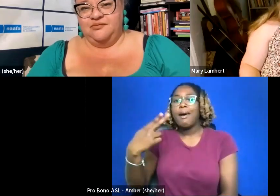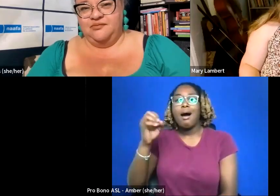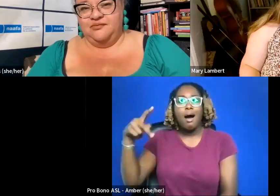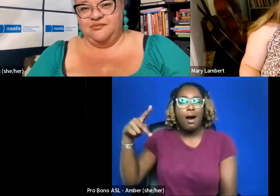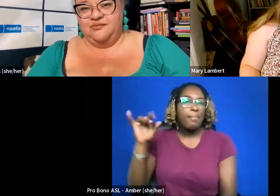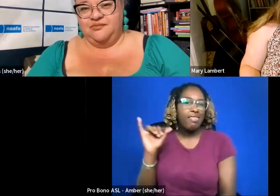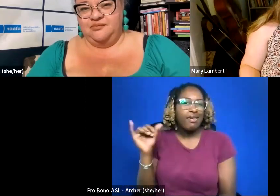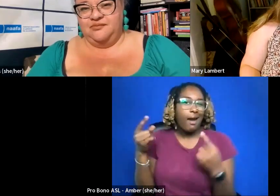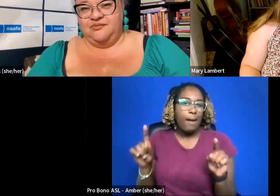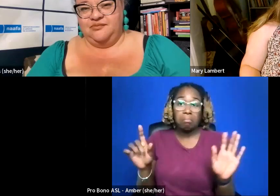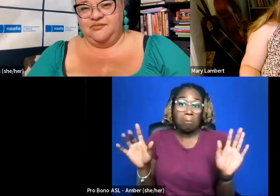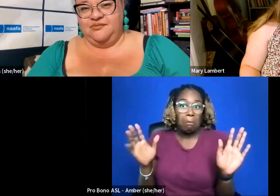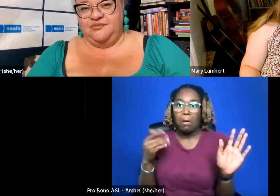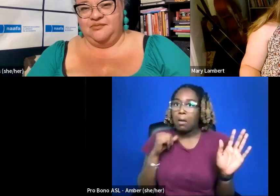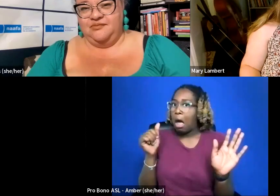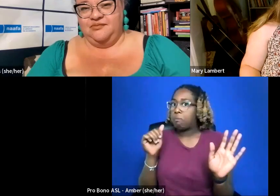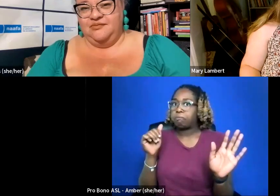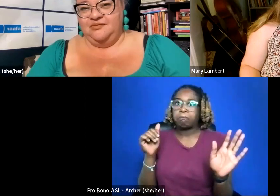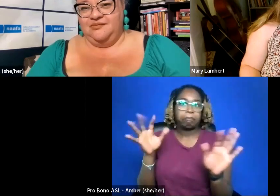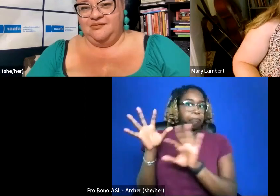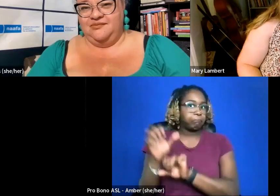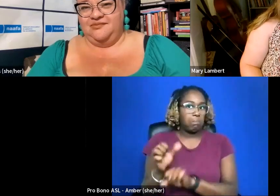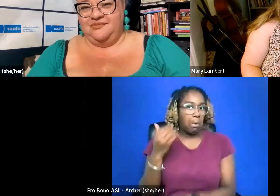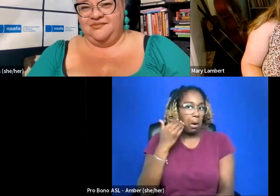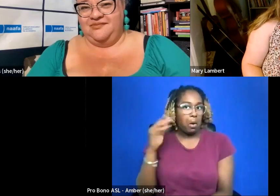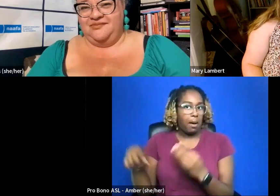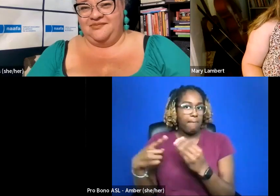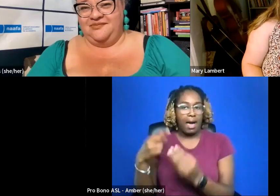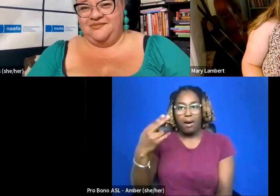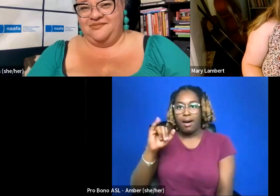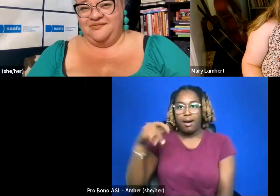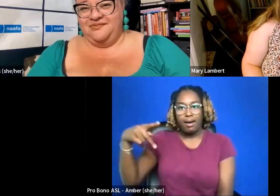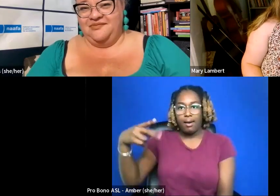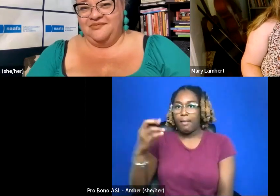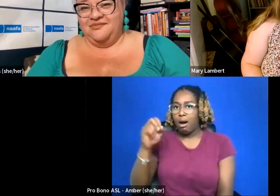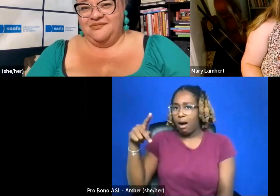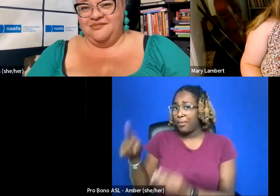I was not really familiar with hip hop when I agreed to do the song,